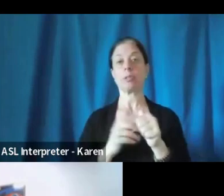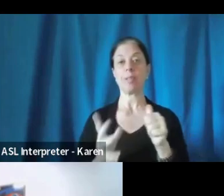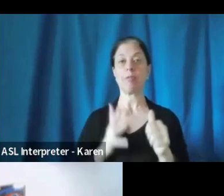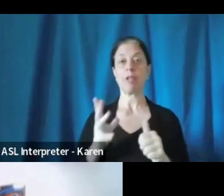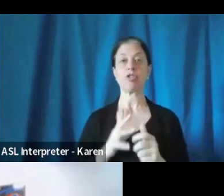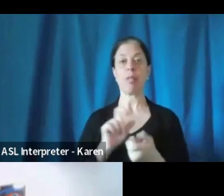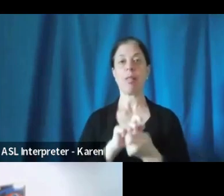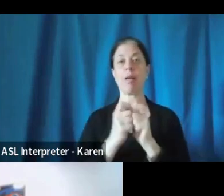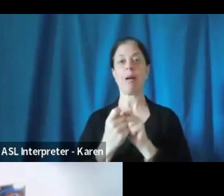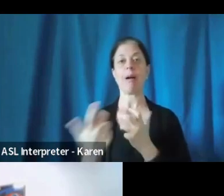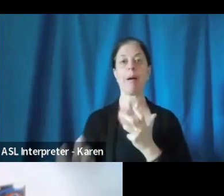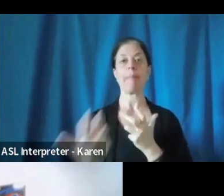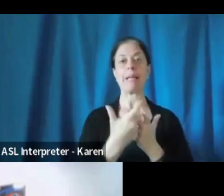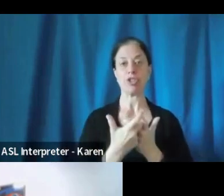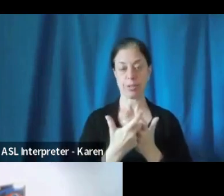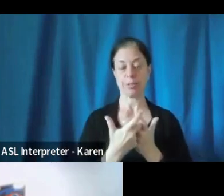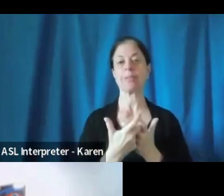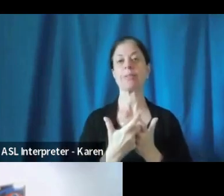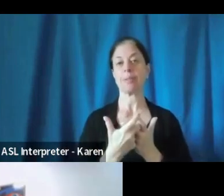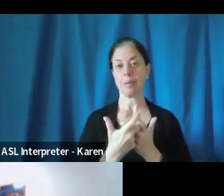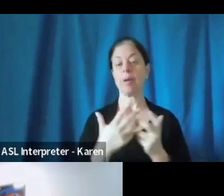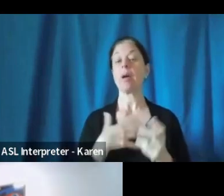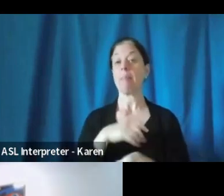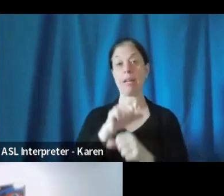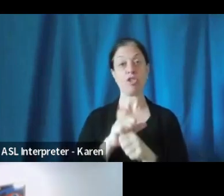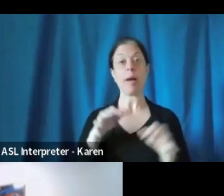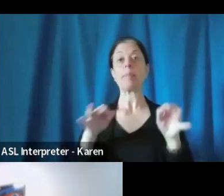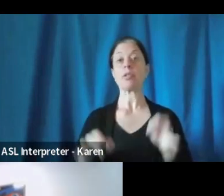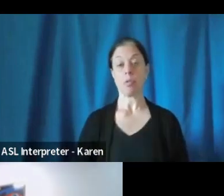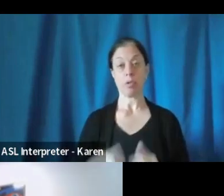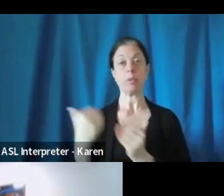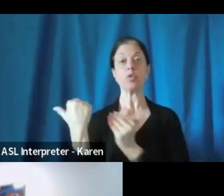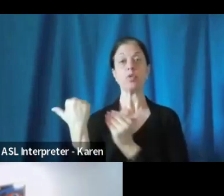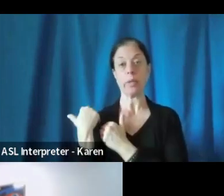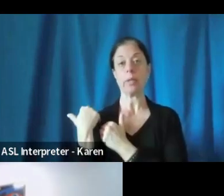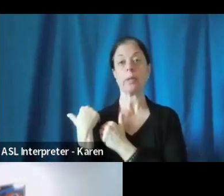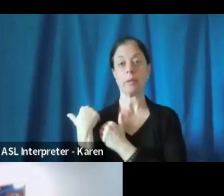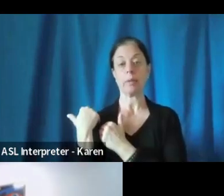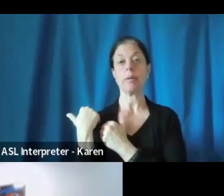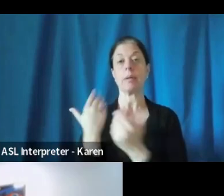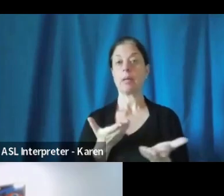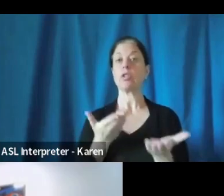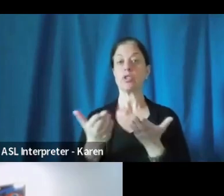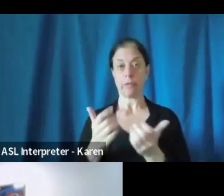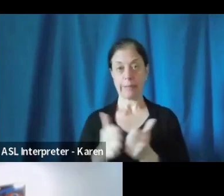telework, when during the summer of 2021, I requested telework as my first